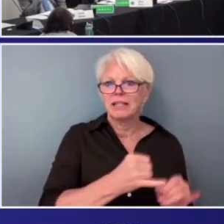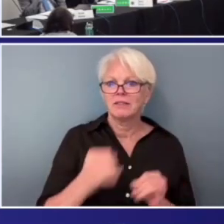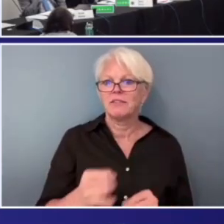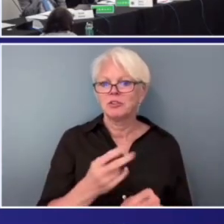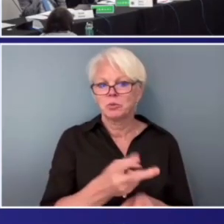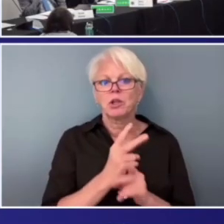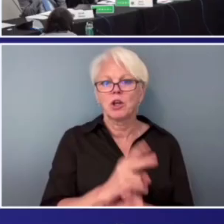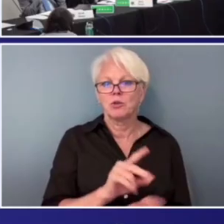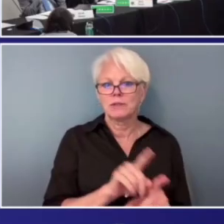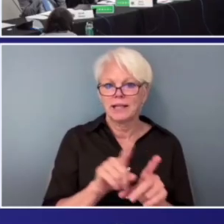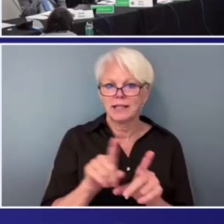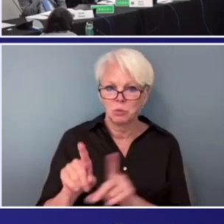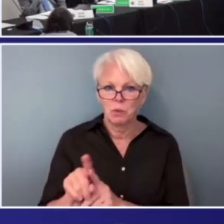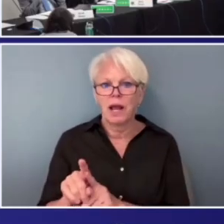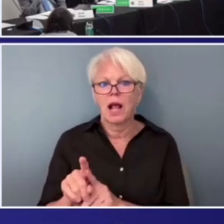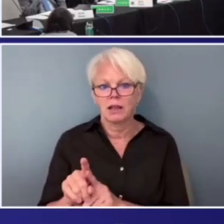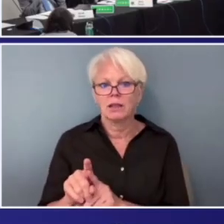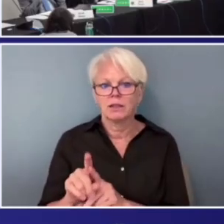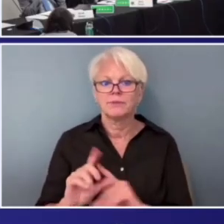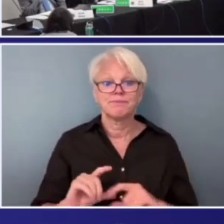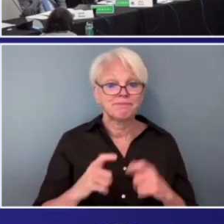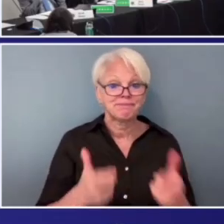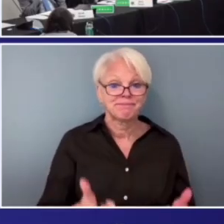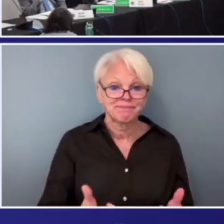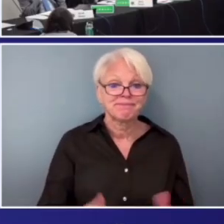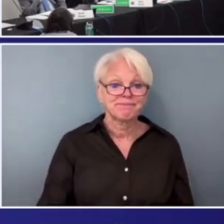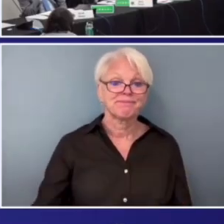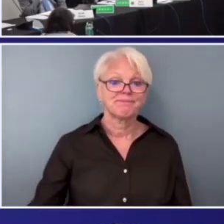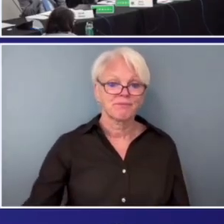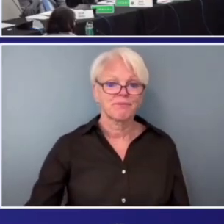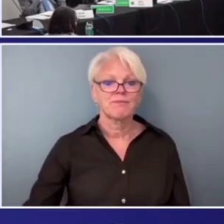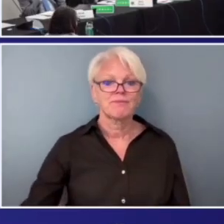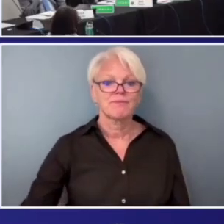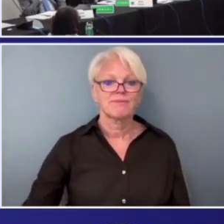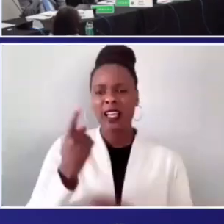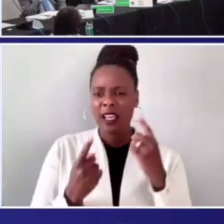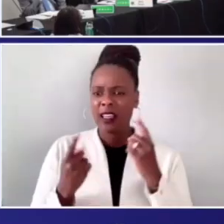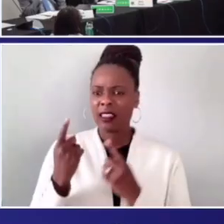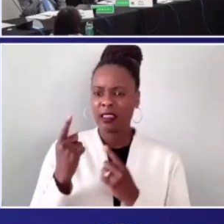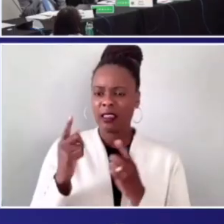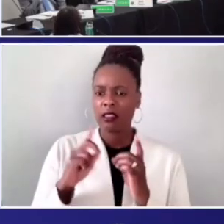I, I think the Department has flexibility